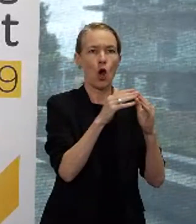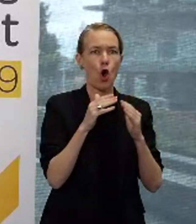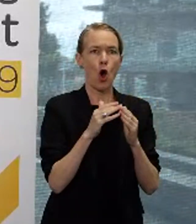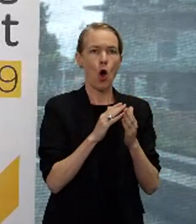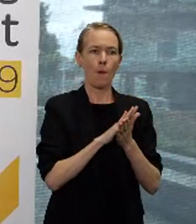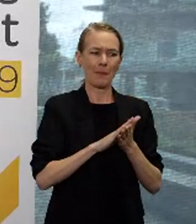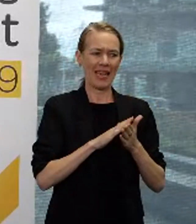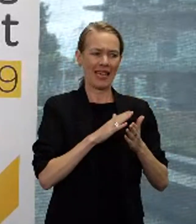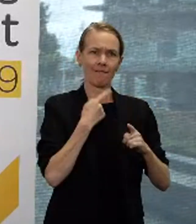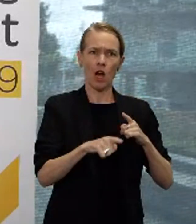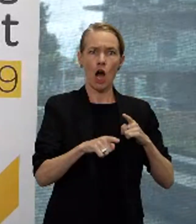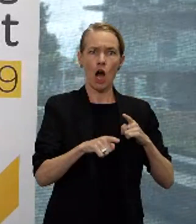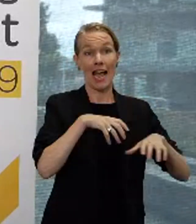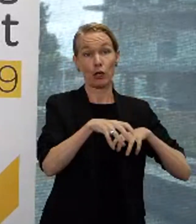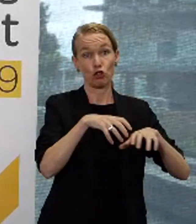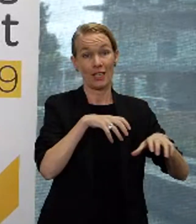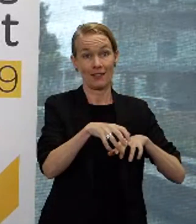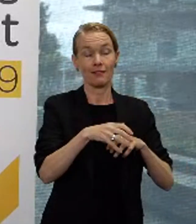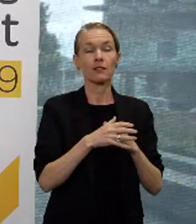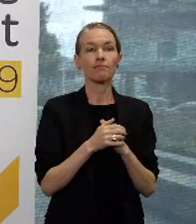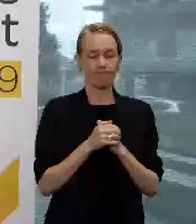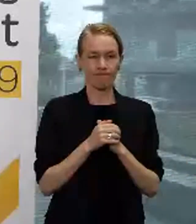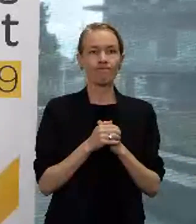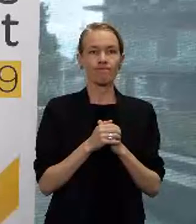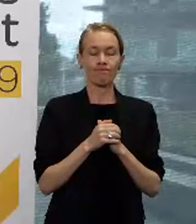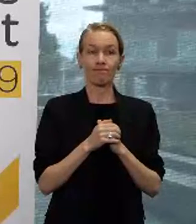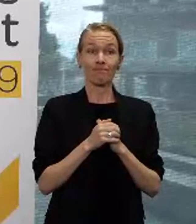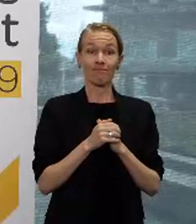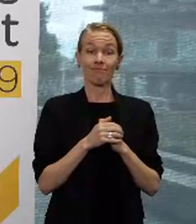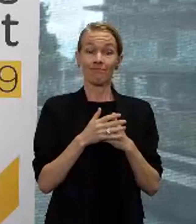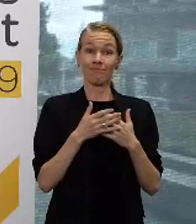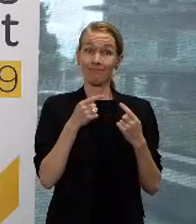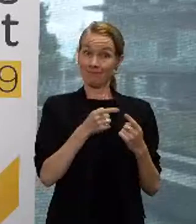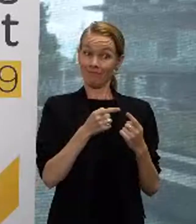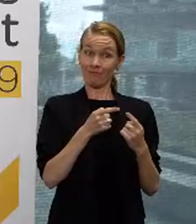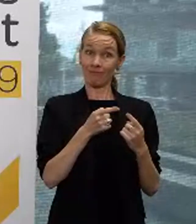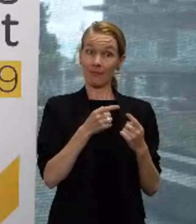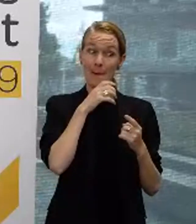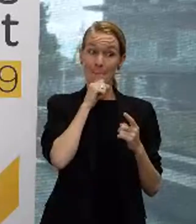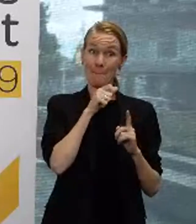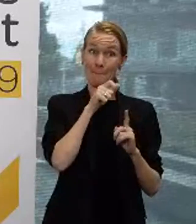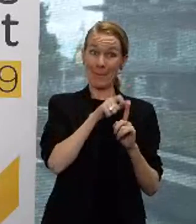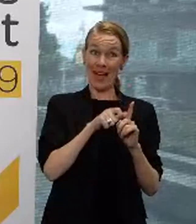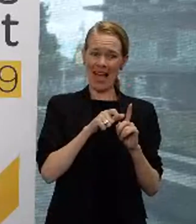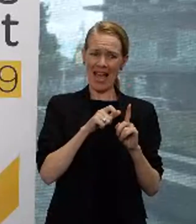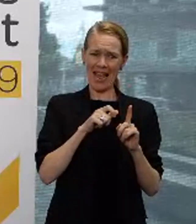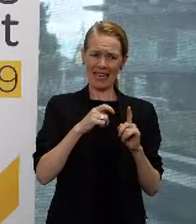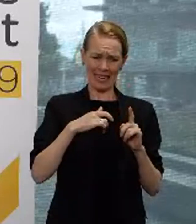This cause us an important lesson for all of us. Because he was tested on the day he developed symptoms,